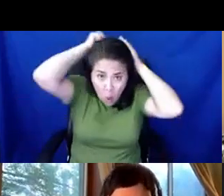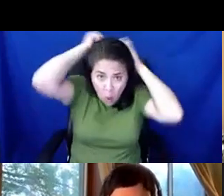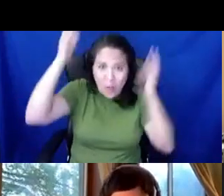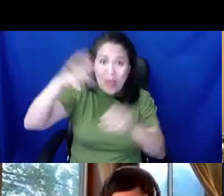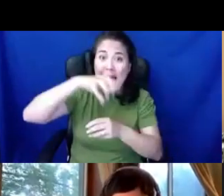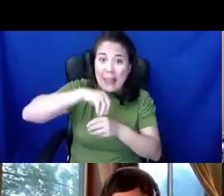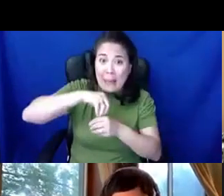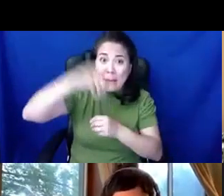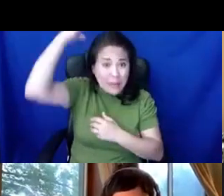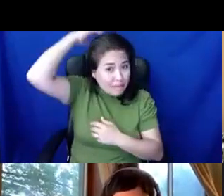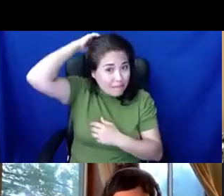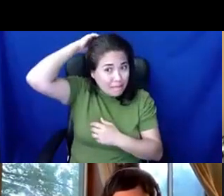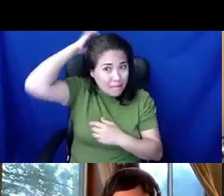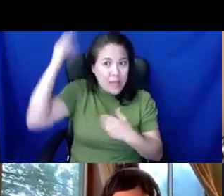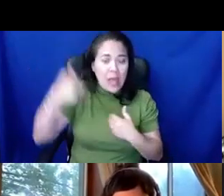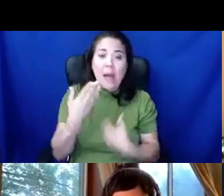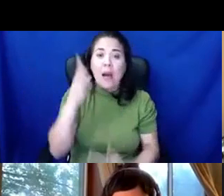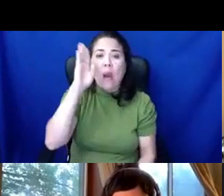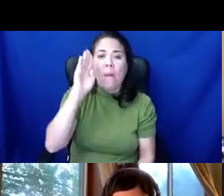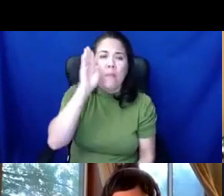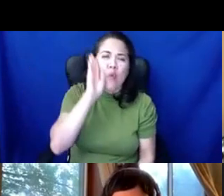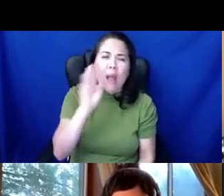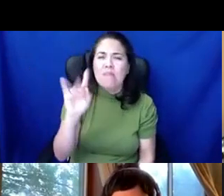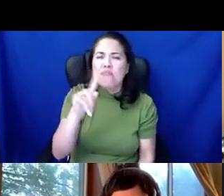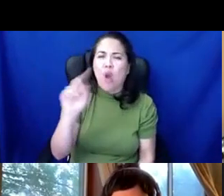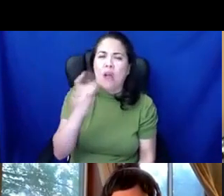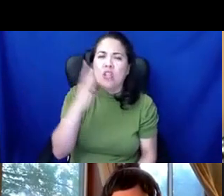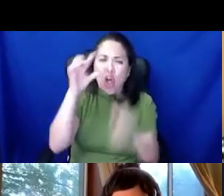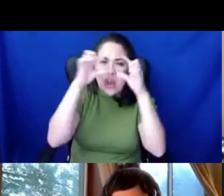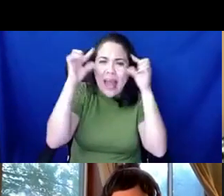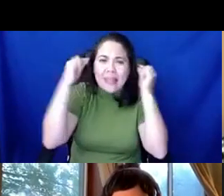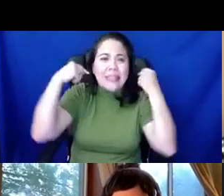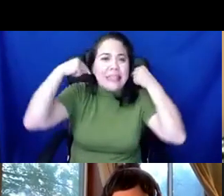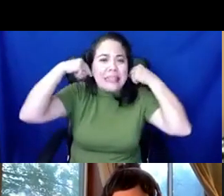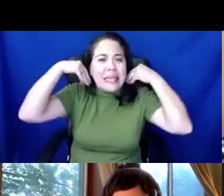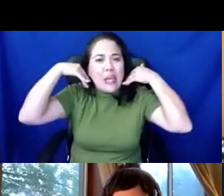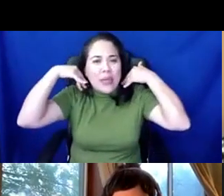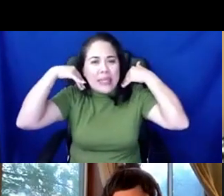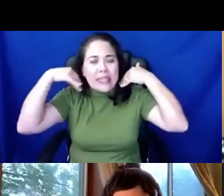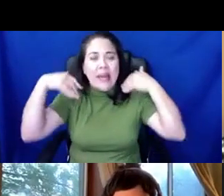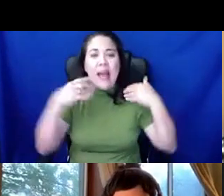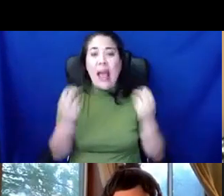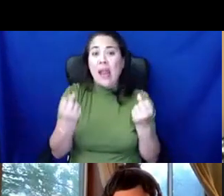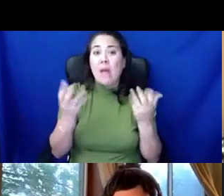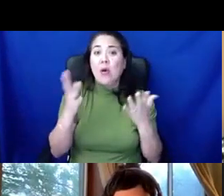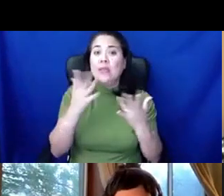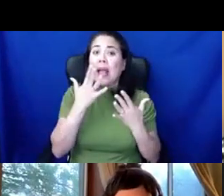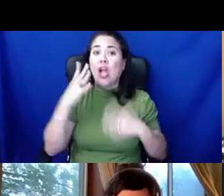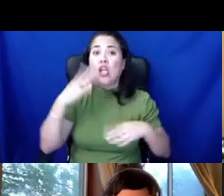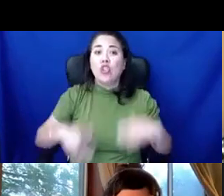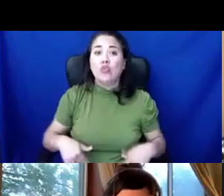Tonya Suther: i'm wearing a bronze colored glasses small dangly earrings and a multicolored sweater over a maroon top.